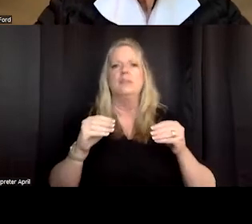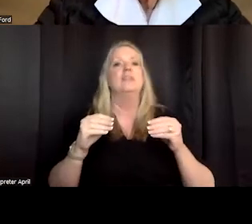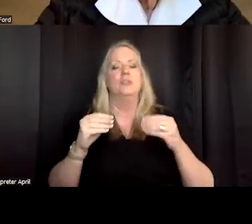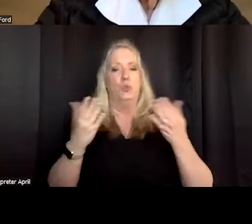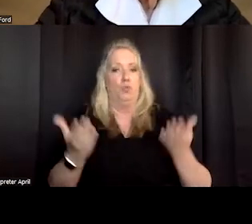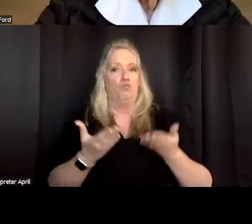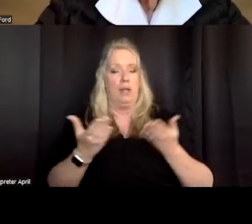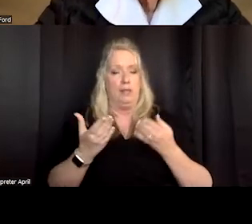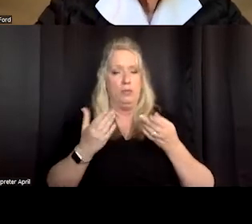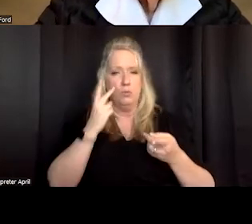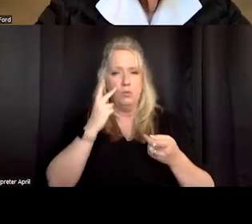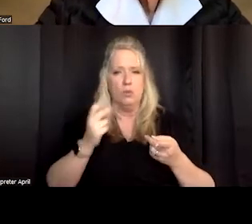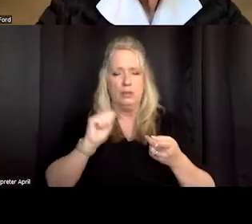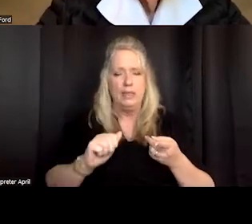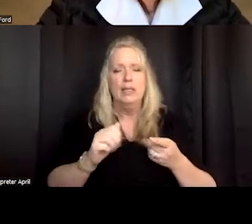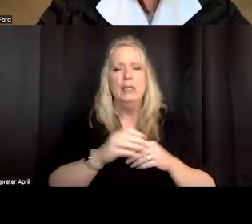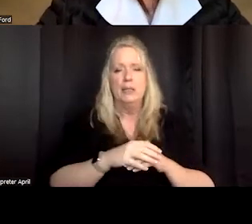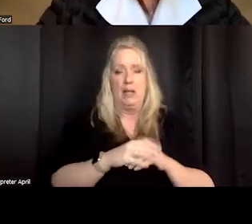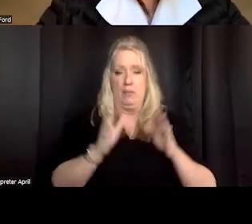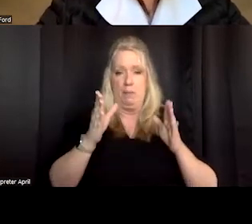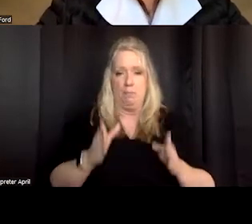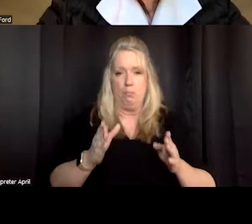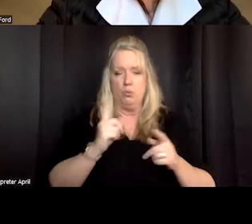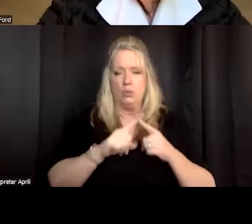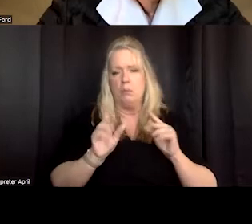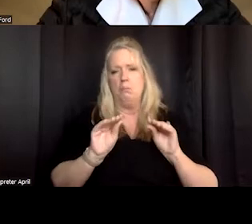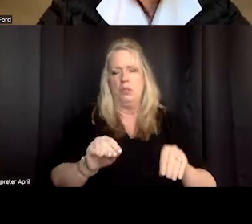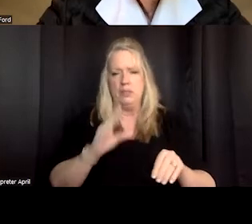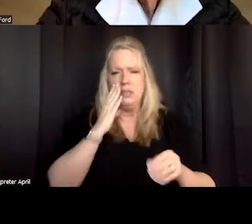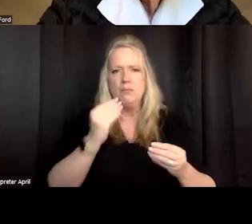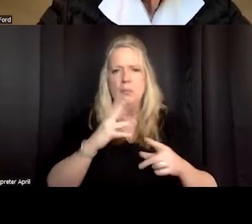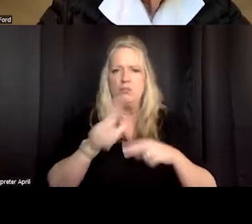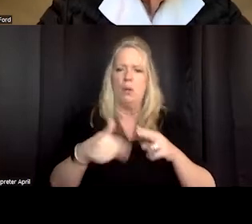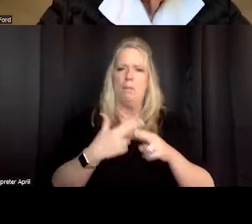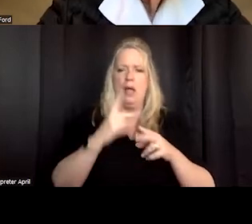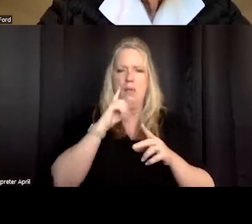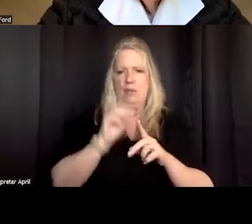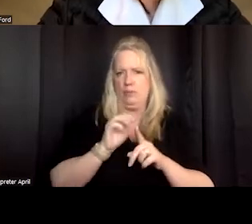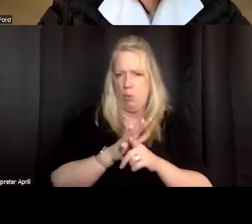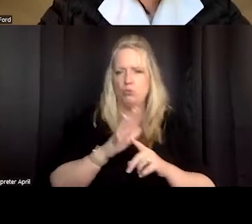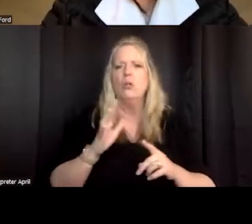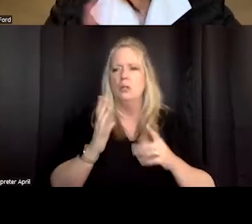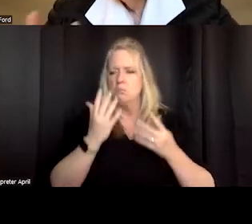THE, THE PERSON ENTERS SOME DATA ABOUT THE EXPOSURE. ENTERS SOME DATA ABOUT POSSIBLE